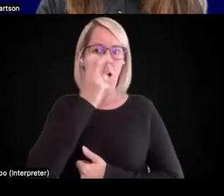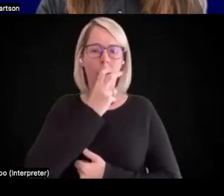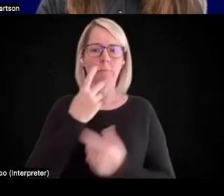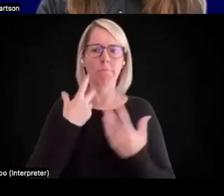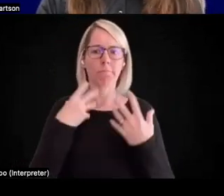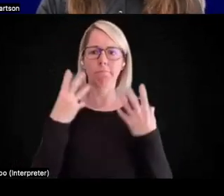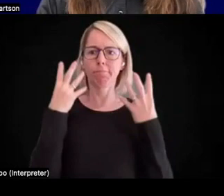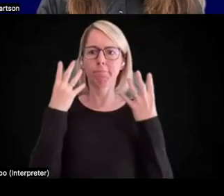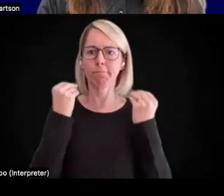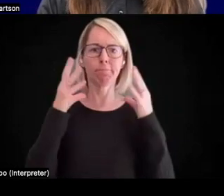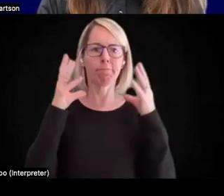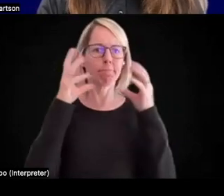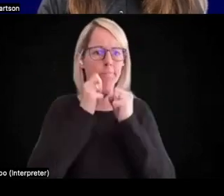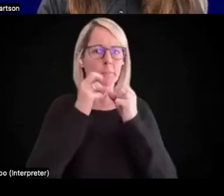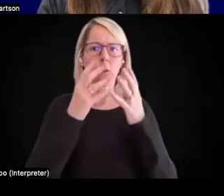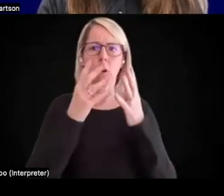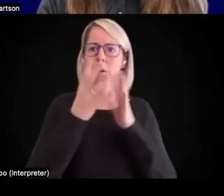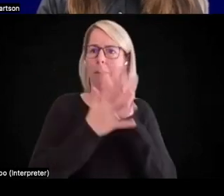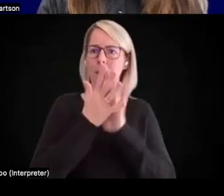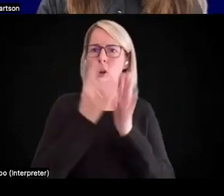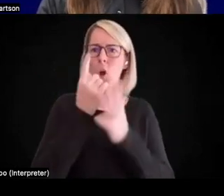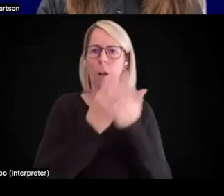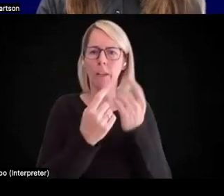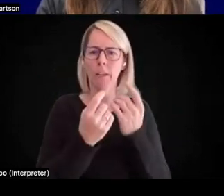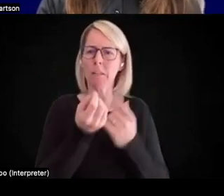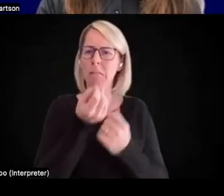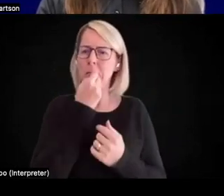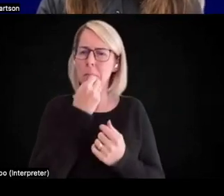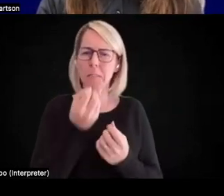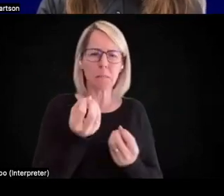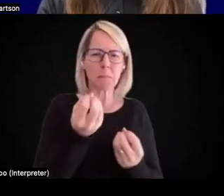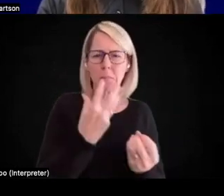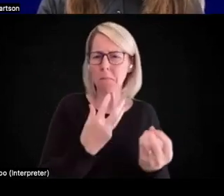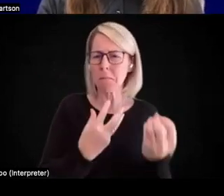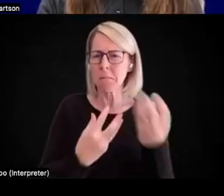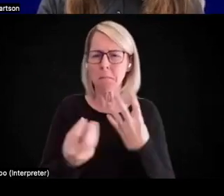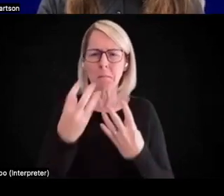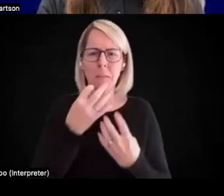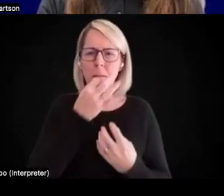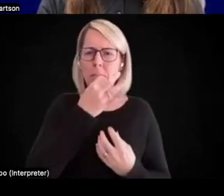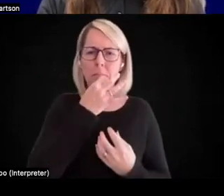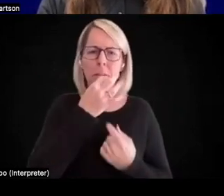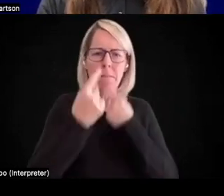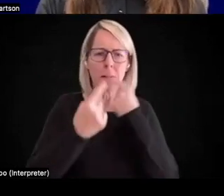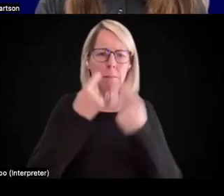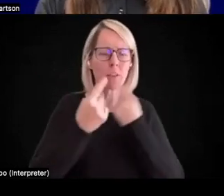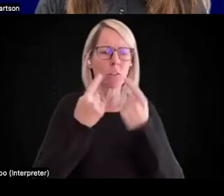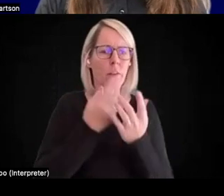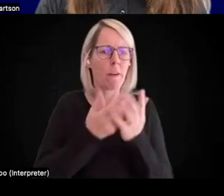auditory and visual information, so how are they going to notice these signs of attunement? How